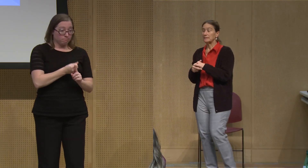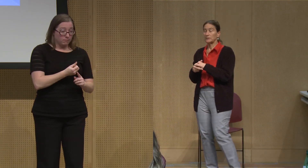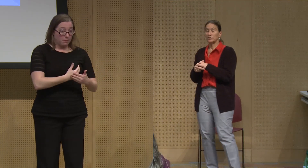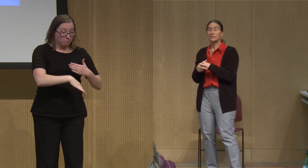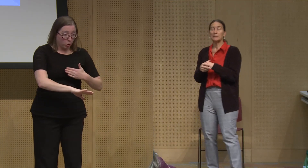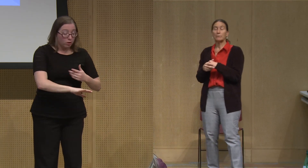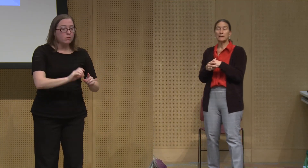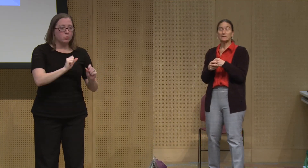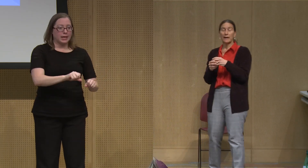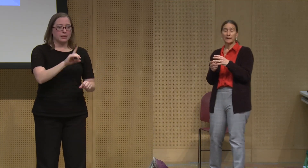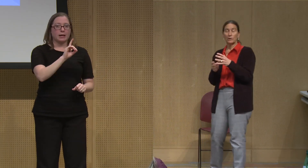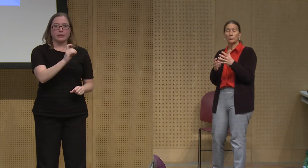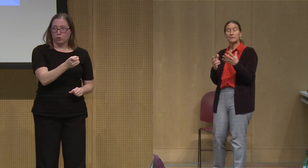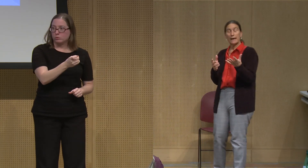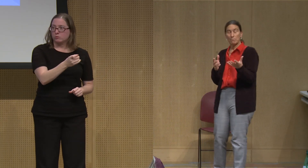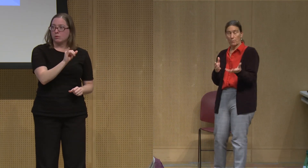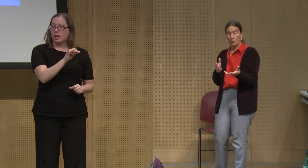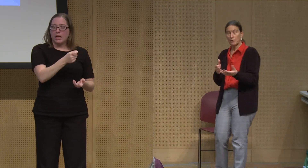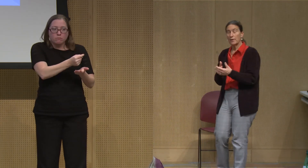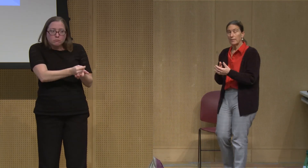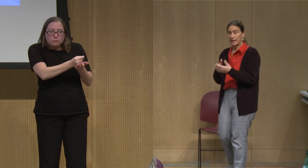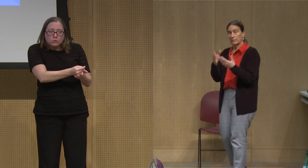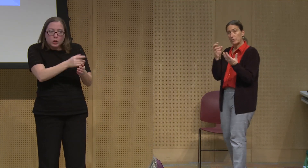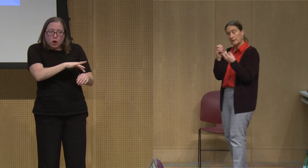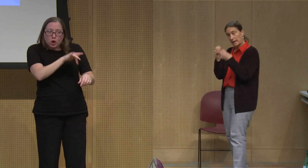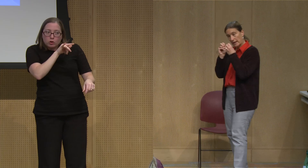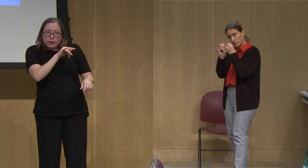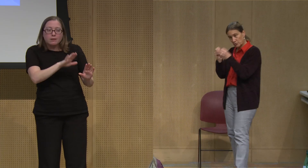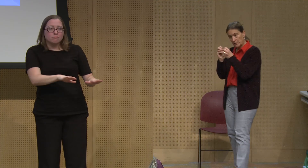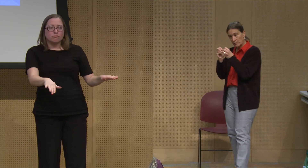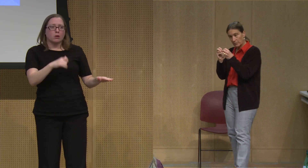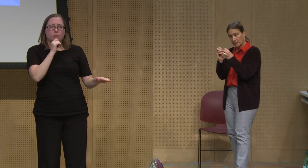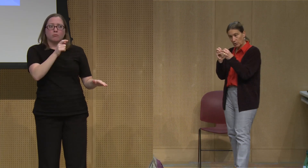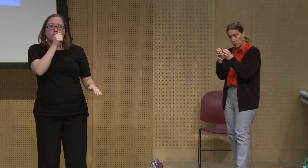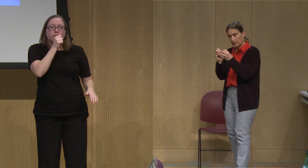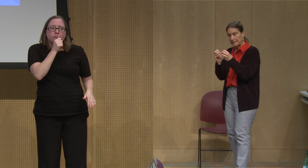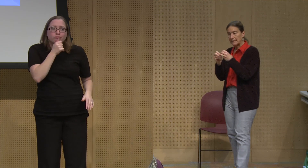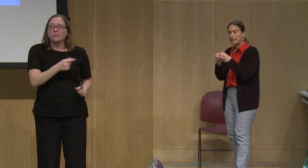CONDITIONS THAT WE CAN DIAGNOSE AT BIRTH THAT IF WE CAN TREAT REALLY EARLY,